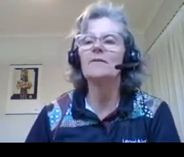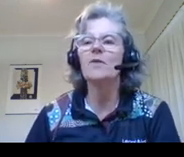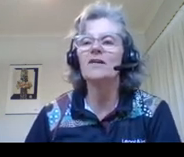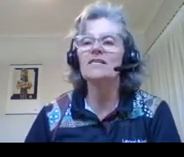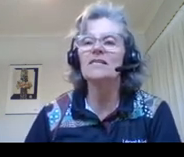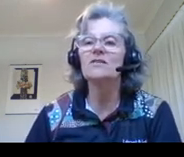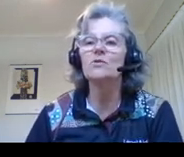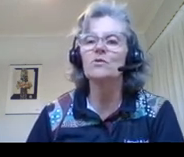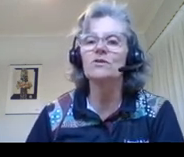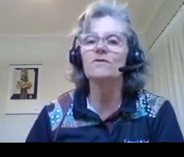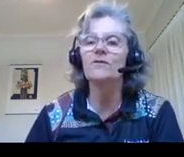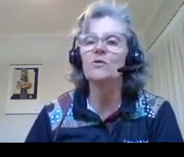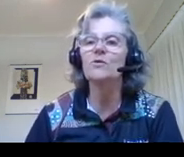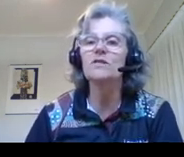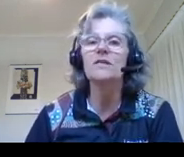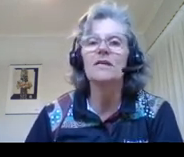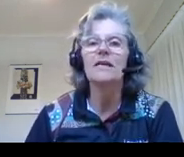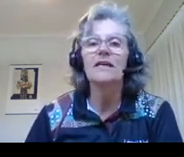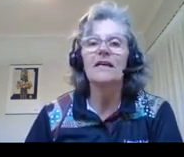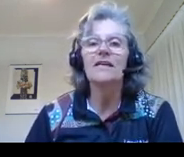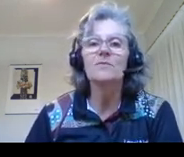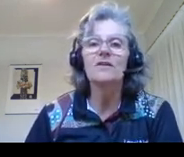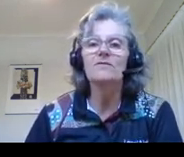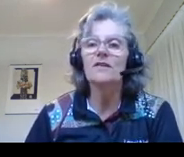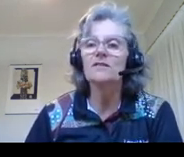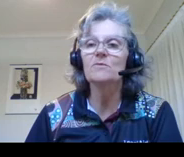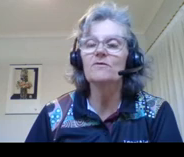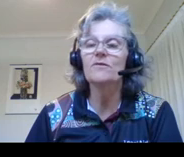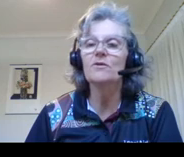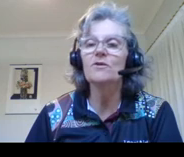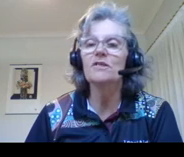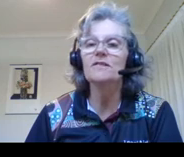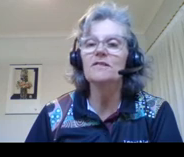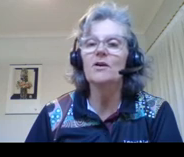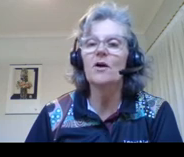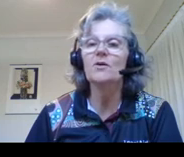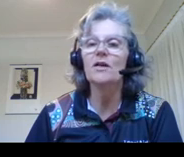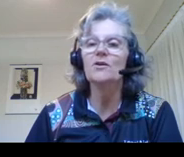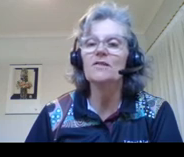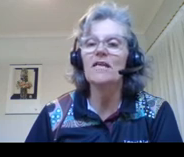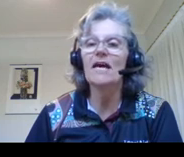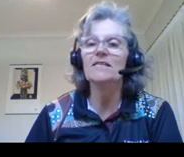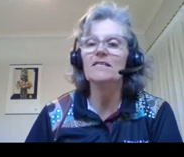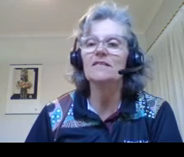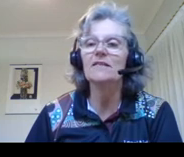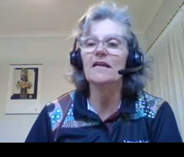I guess there's all sorts of fraud they can be a victim of fraud so I’ll close that and